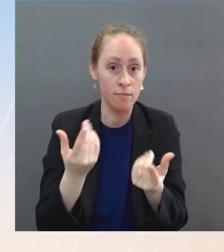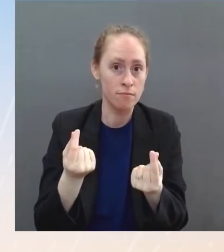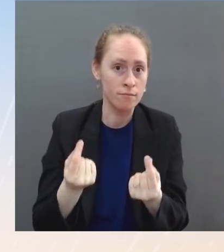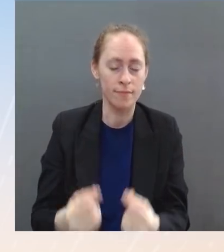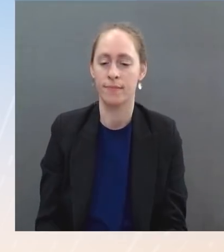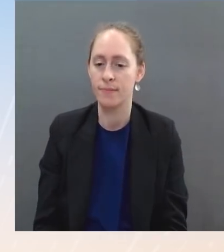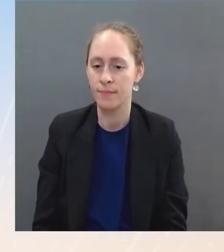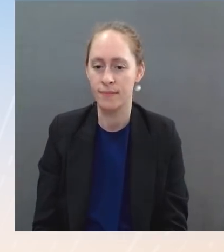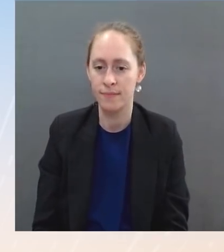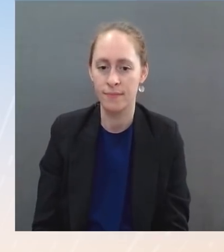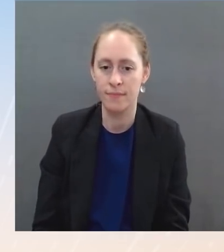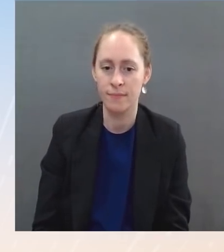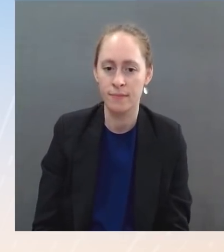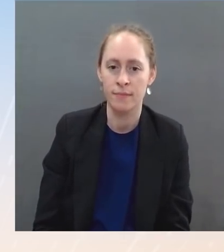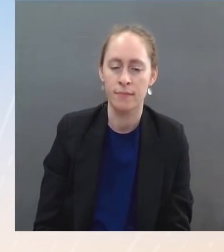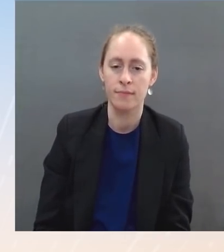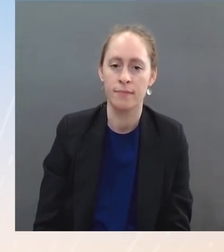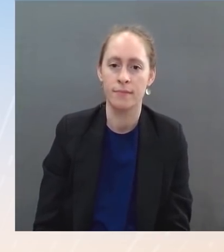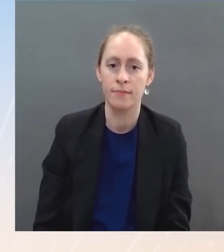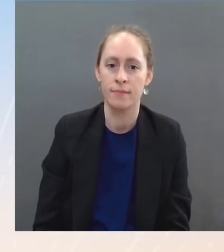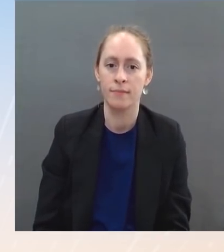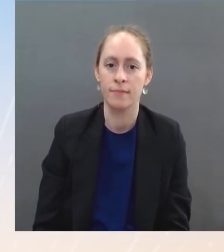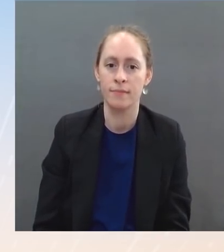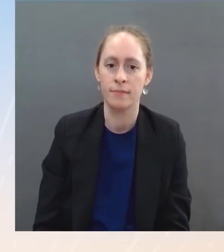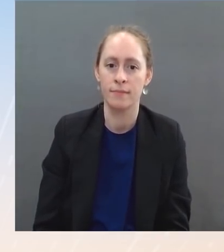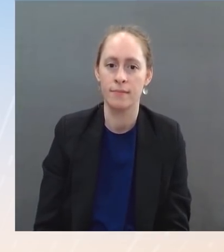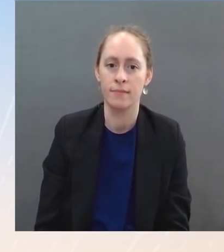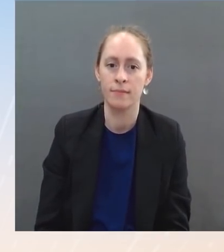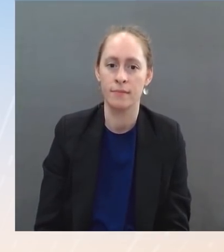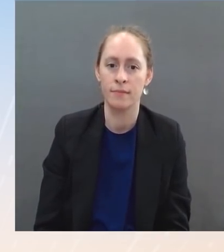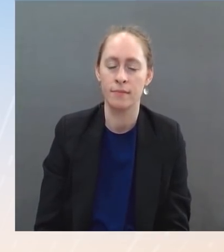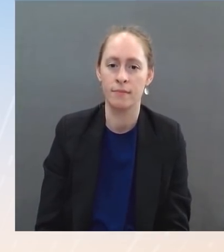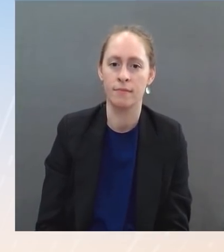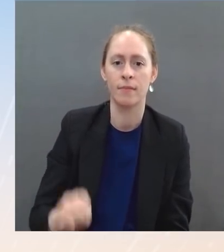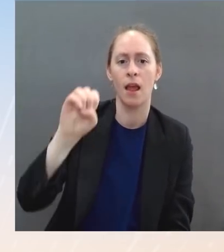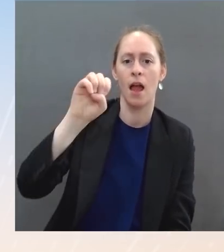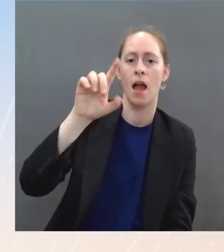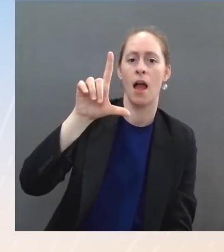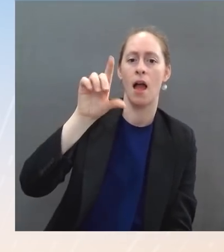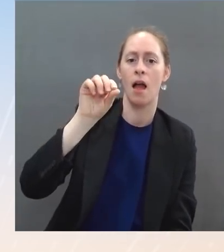and him picking up a 9 percent stake in Twitter, which makes him the largest shareholder in the company.